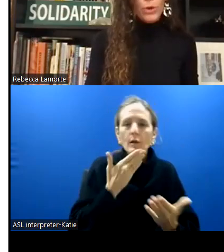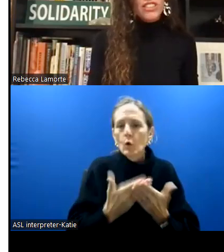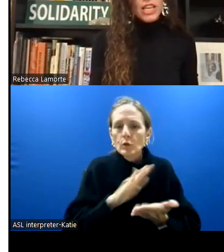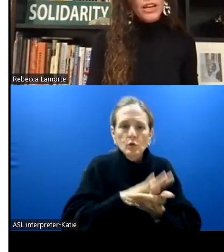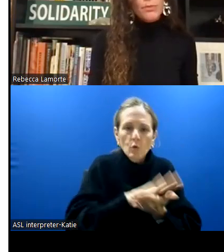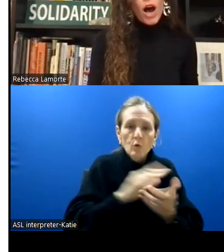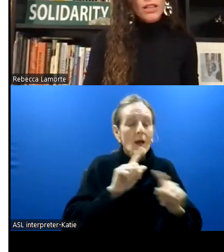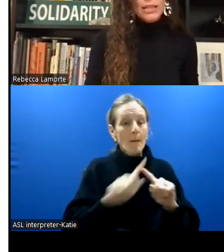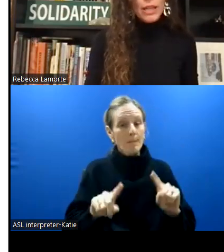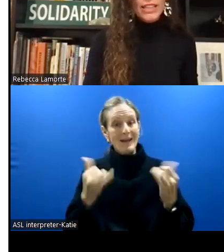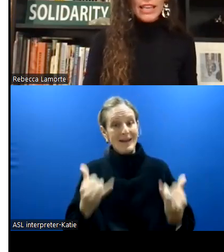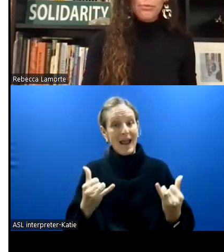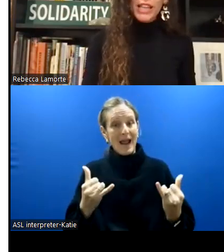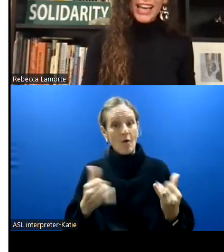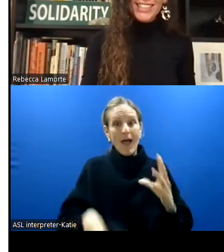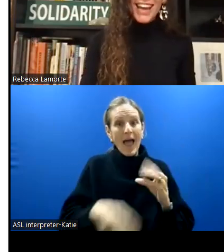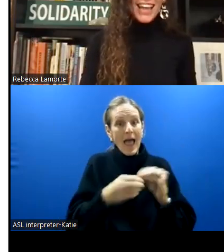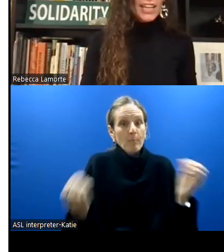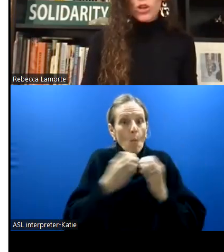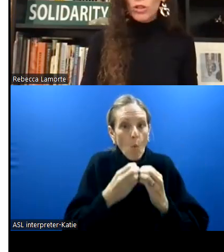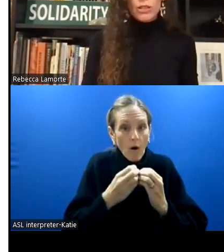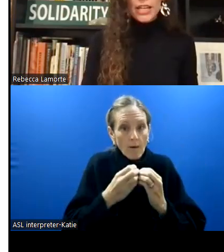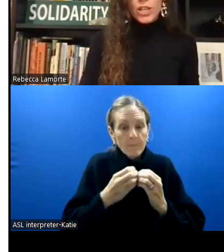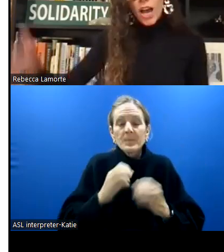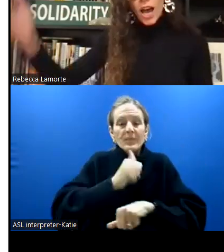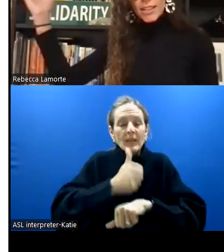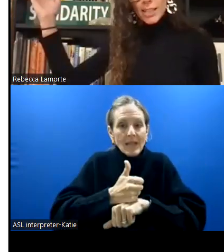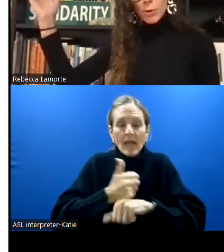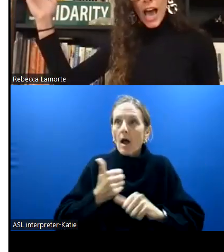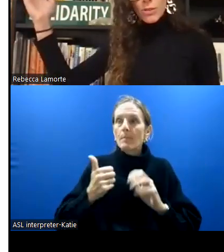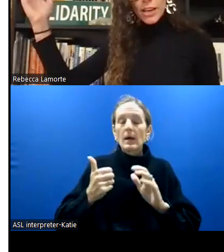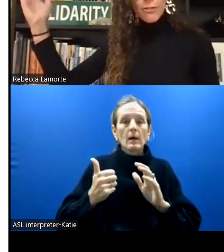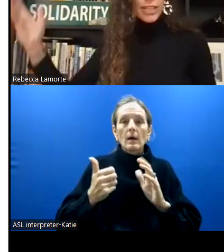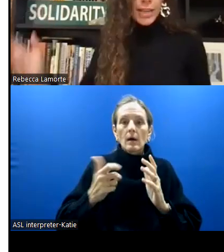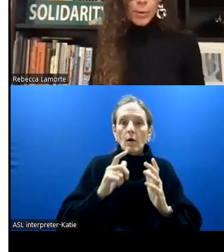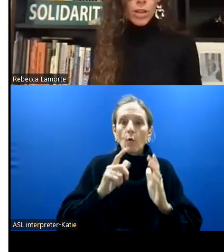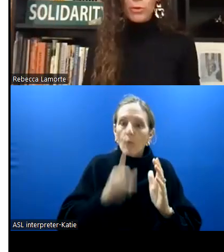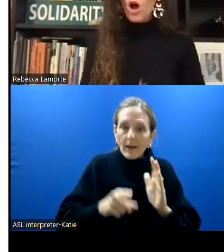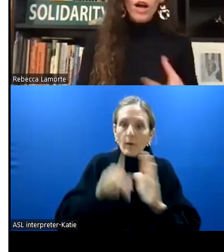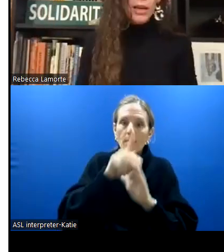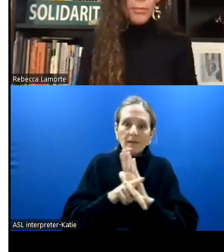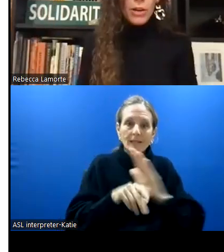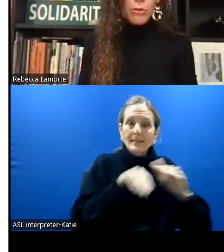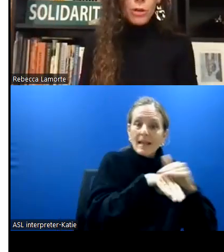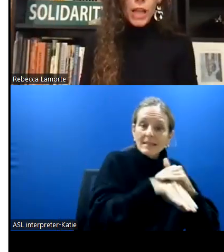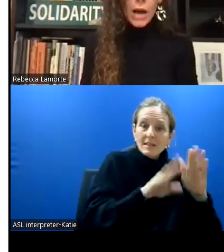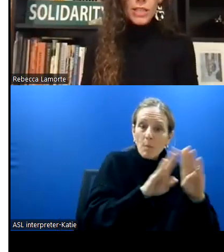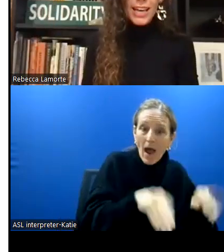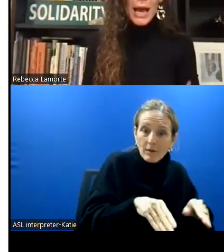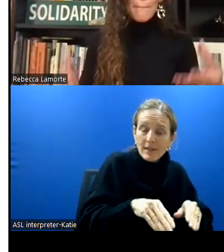Put serious policy plans in place that don't just mention accessible housing, for example, if we're talking about affordable housing,